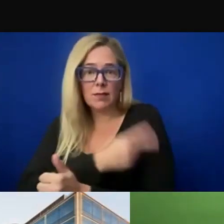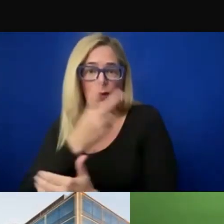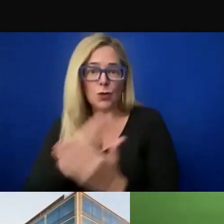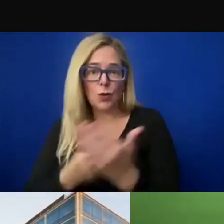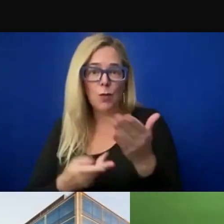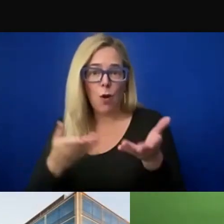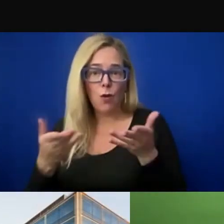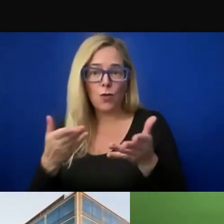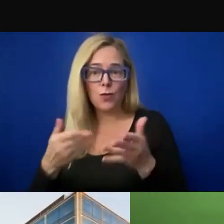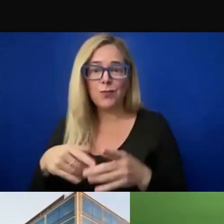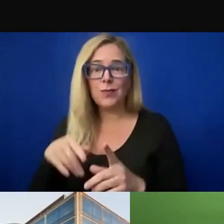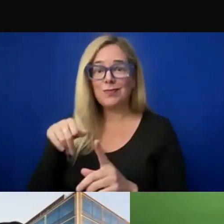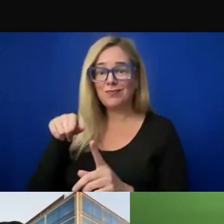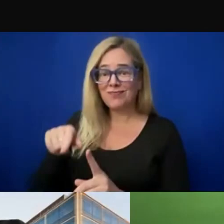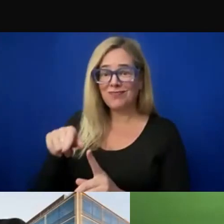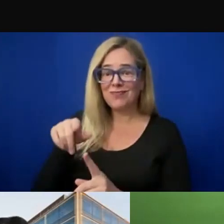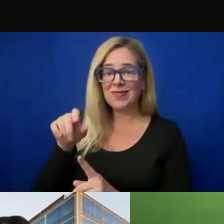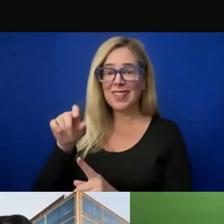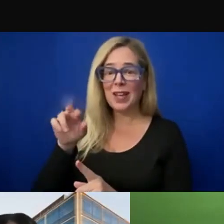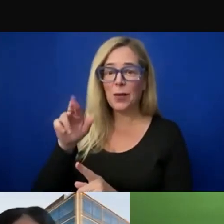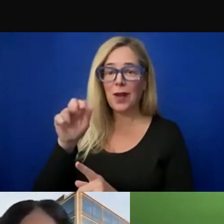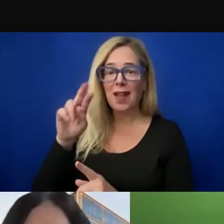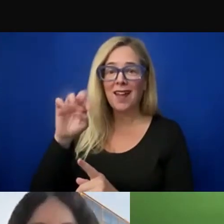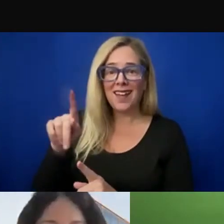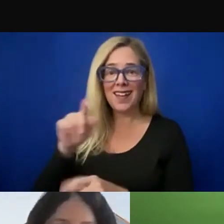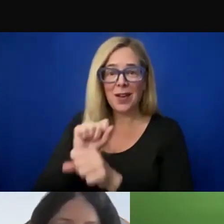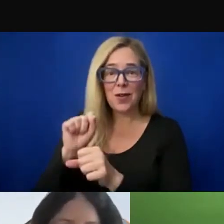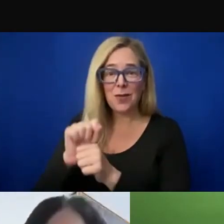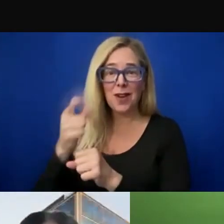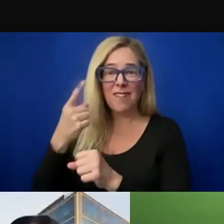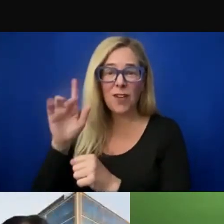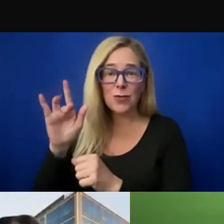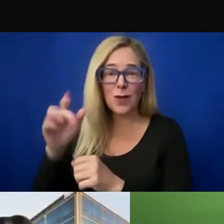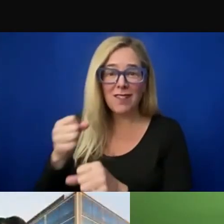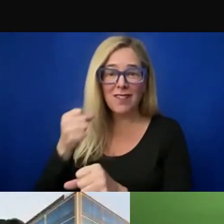Valley before coming to Stanford 15 years ago. Sonoo is a thought leader